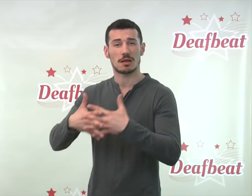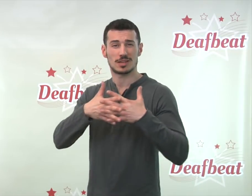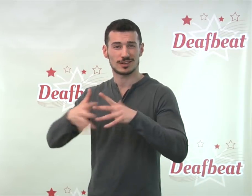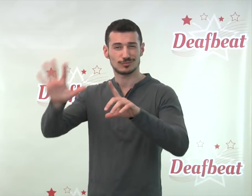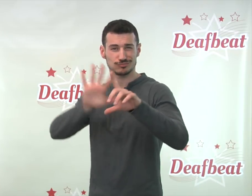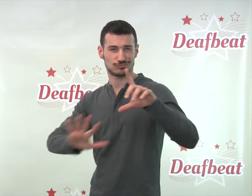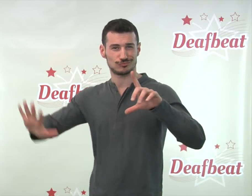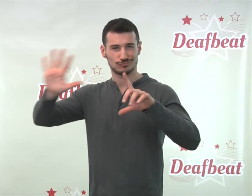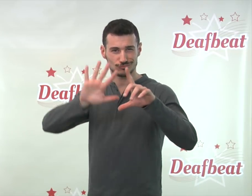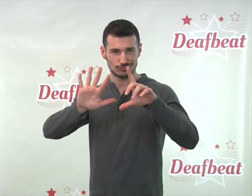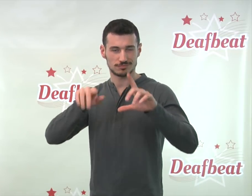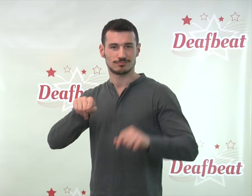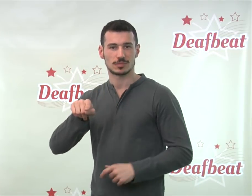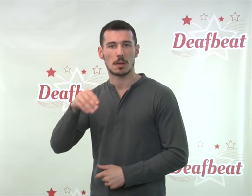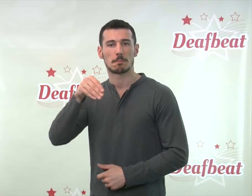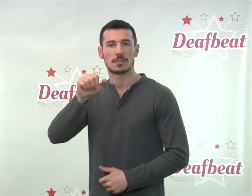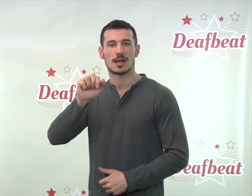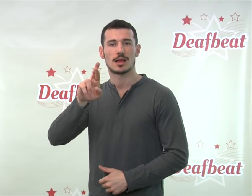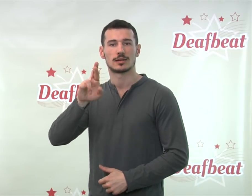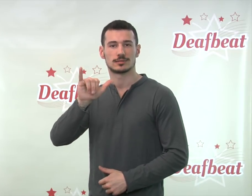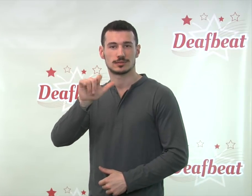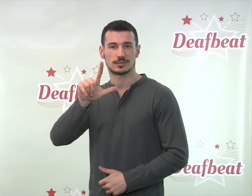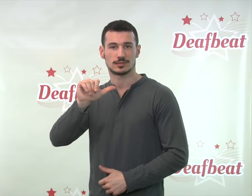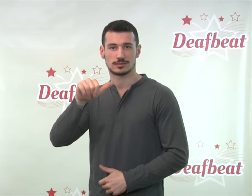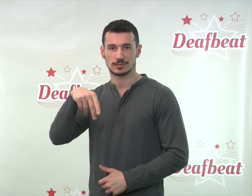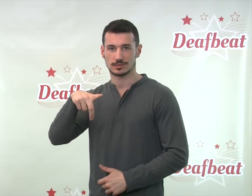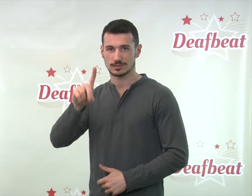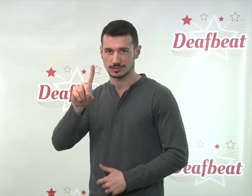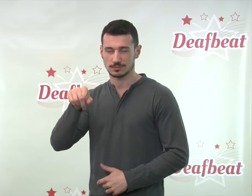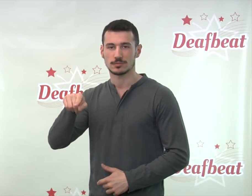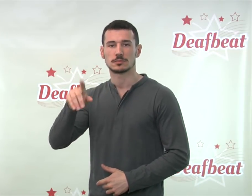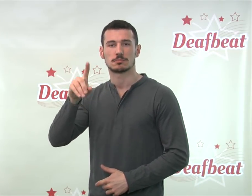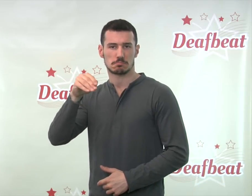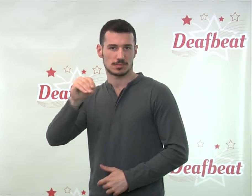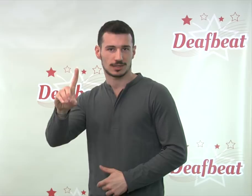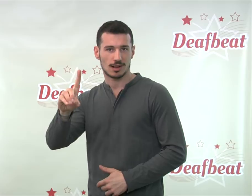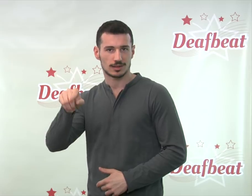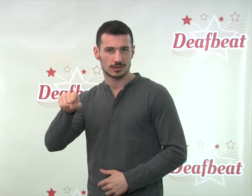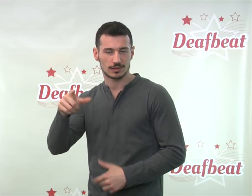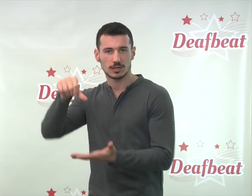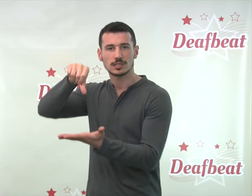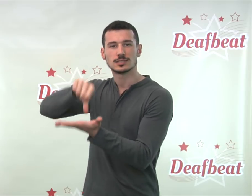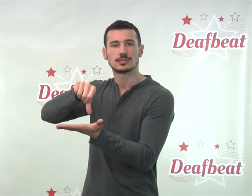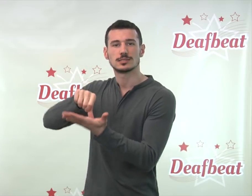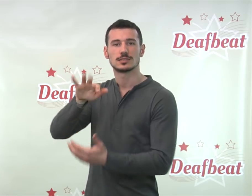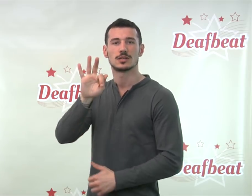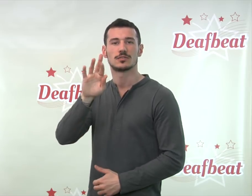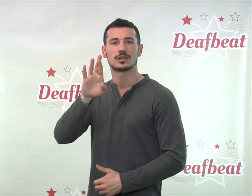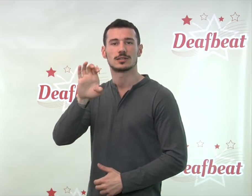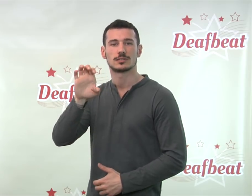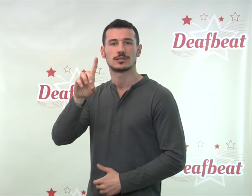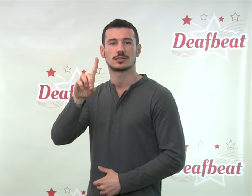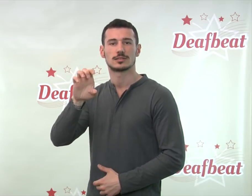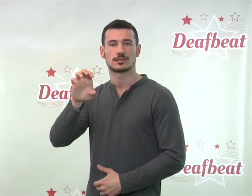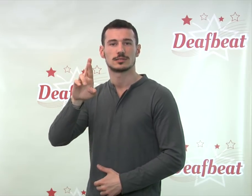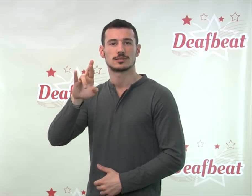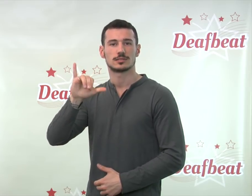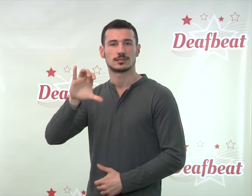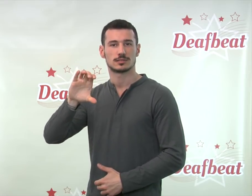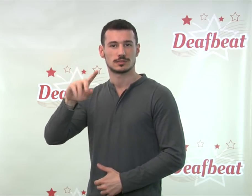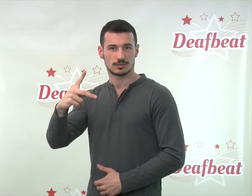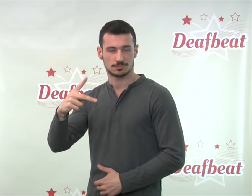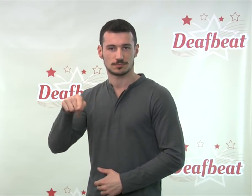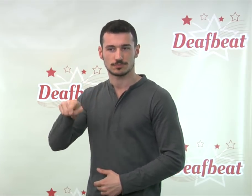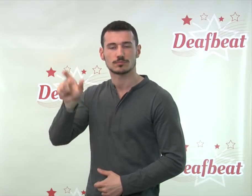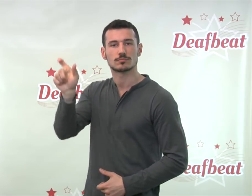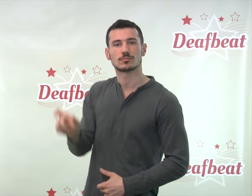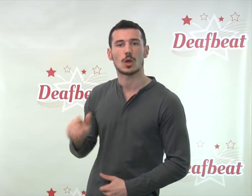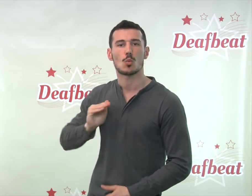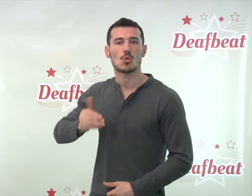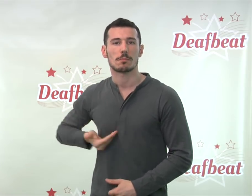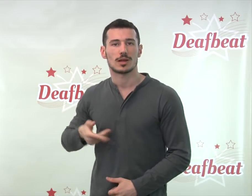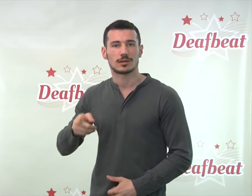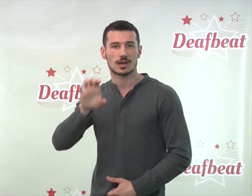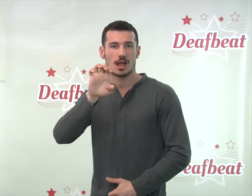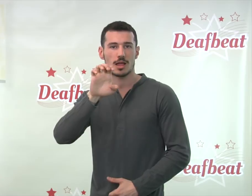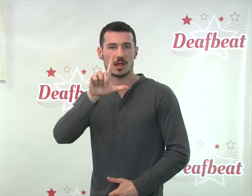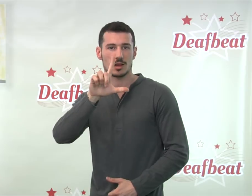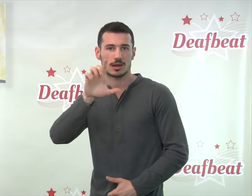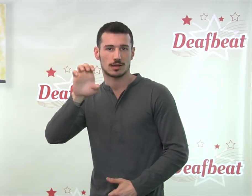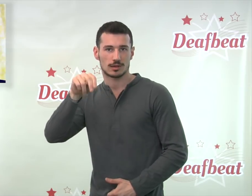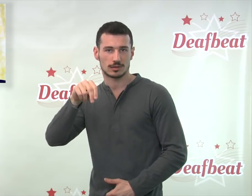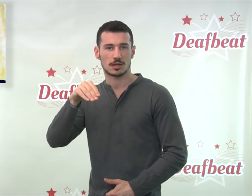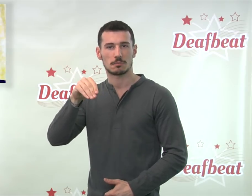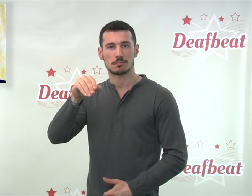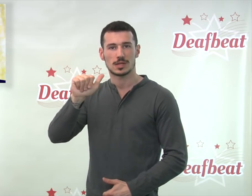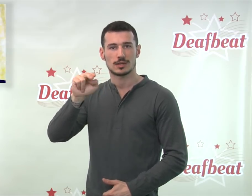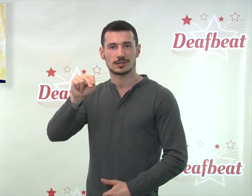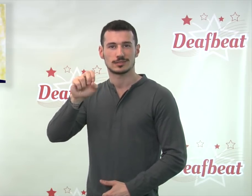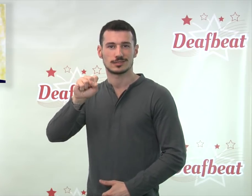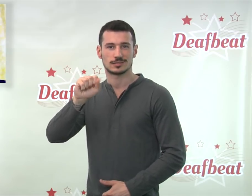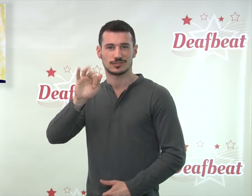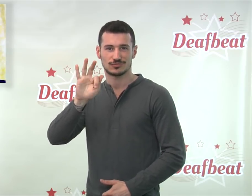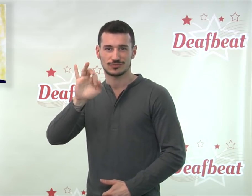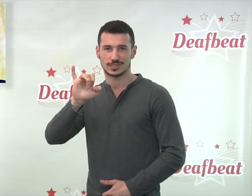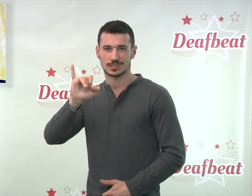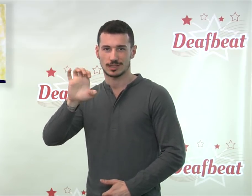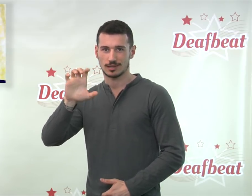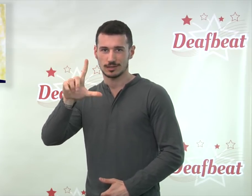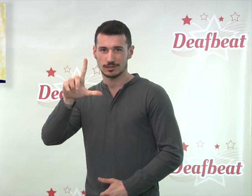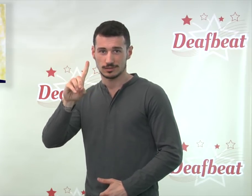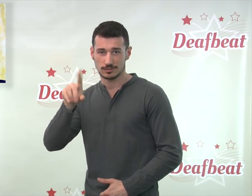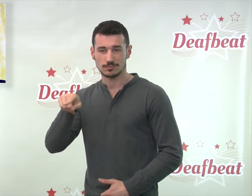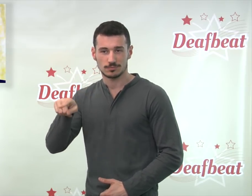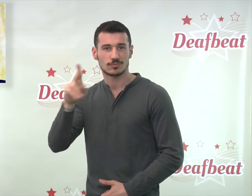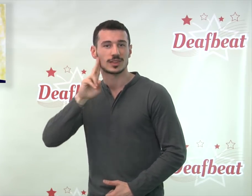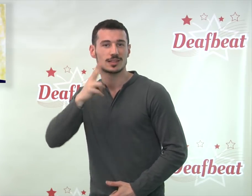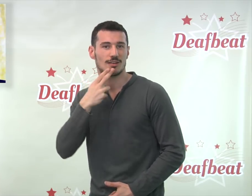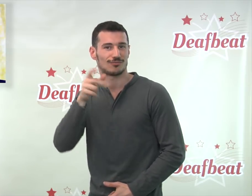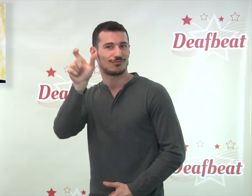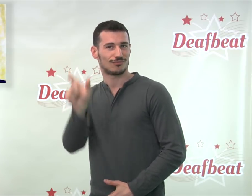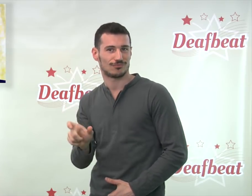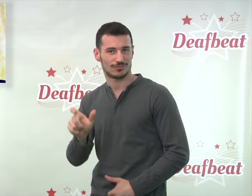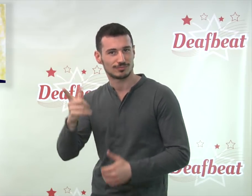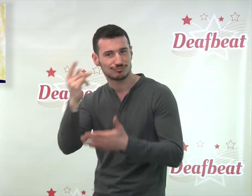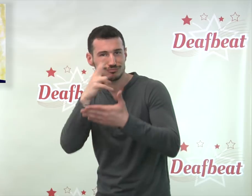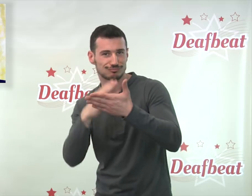Ellen Mansfield is a Deaf American artist based in Frederick, Maryland. She owns a home studio